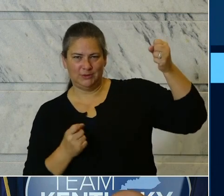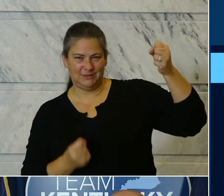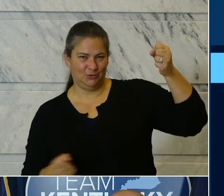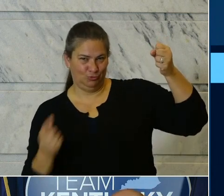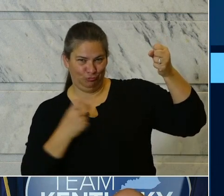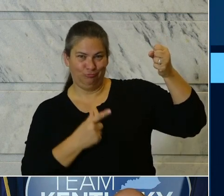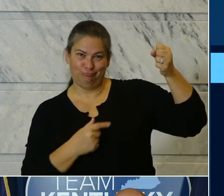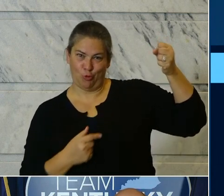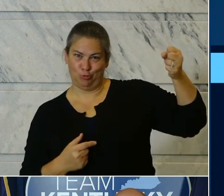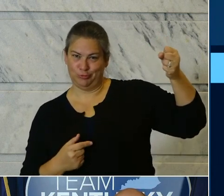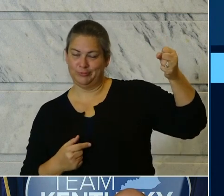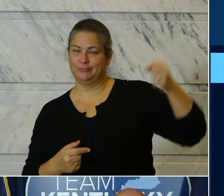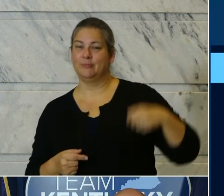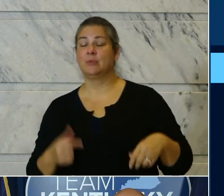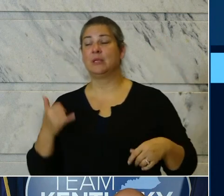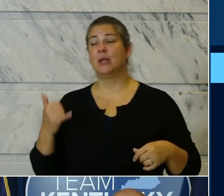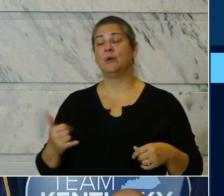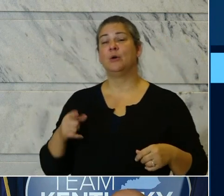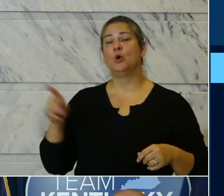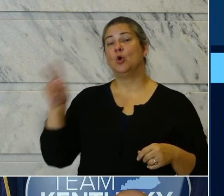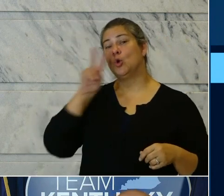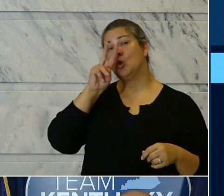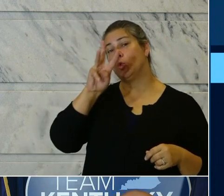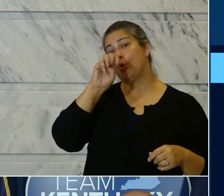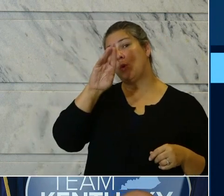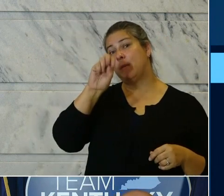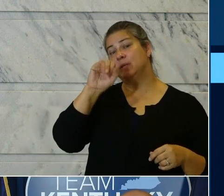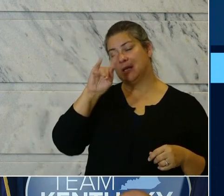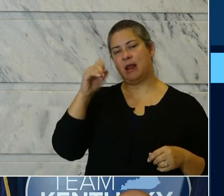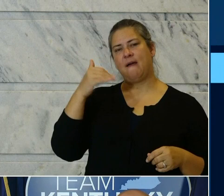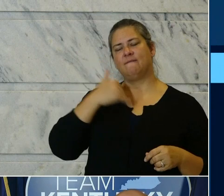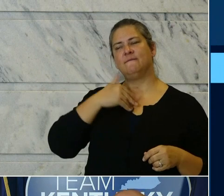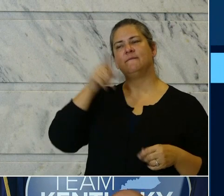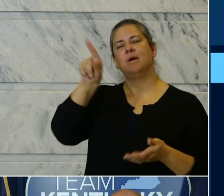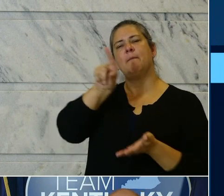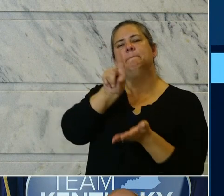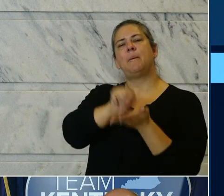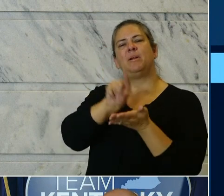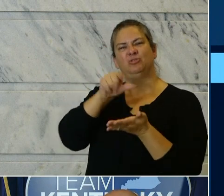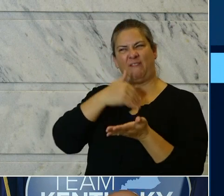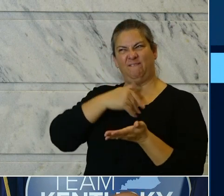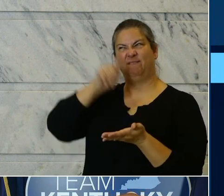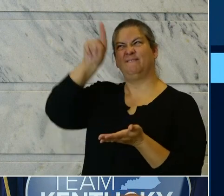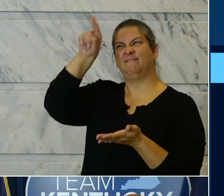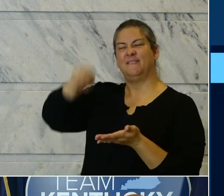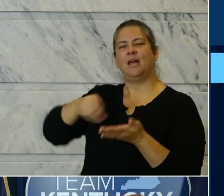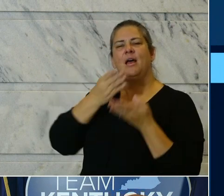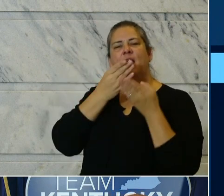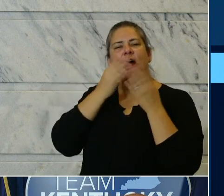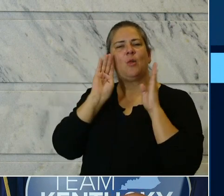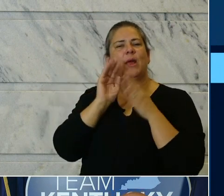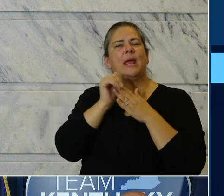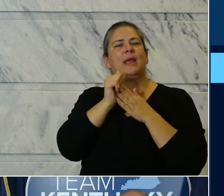WHEN WE COME BACK NEXT YEAR. SO ON OUR WEBSITE- IN THIS. THEY'RE NOW. COMING SO. WE HAVE